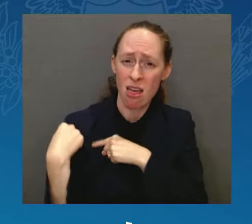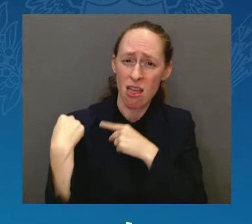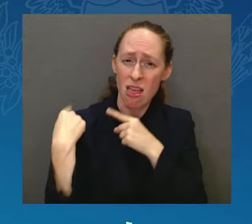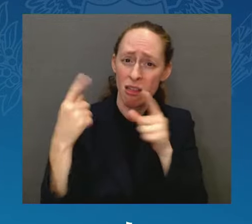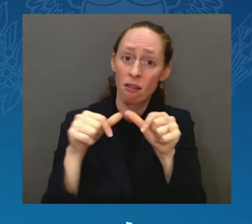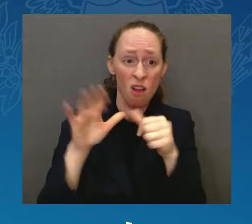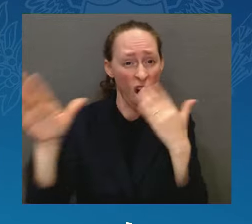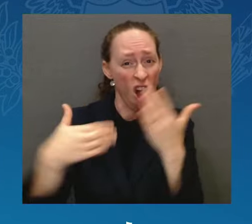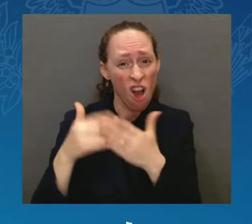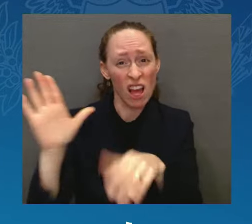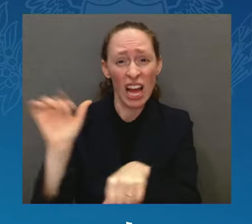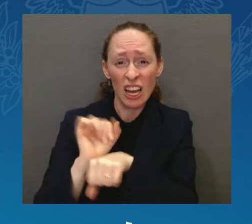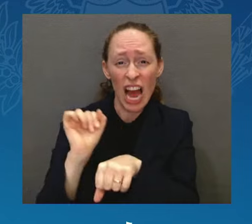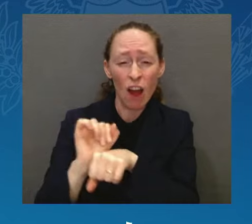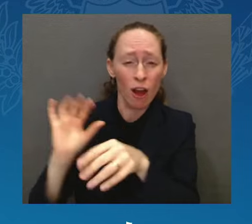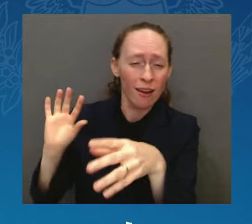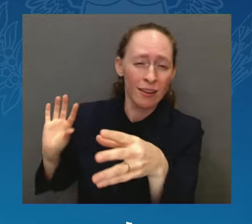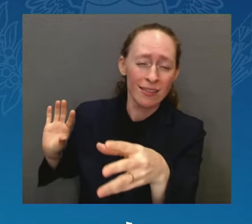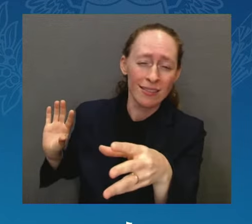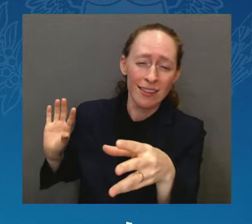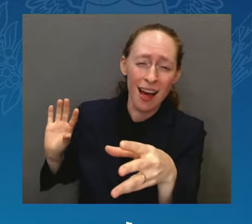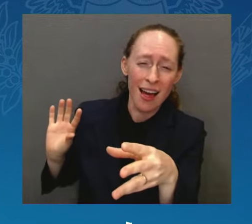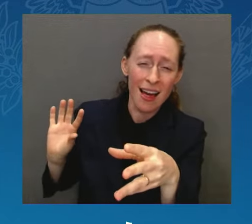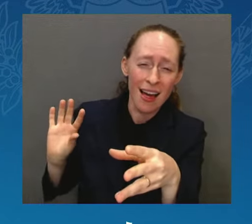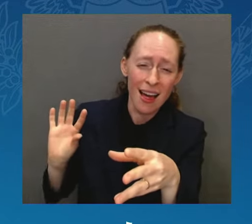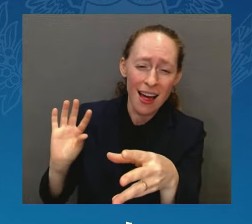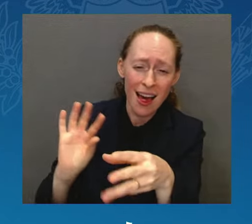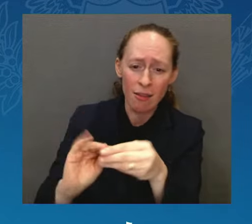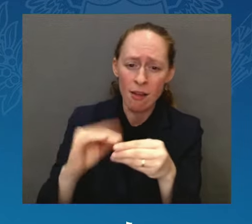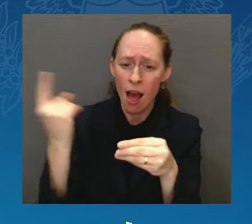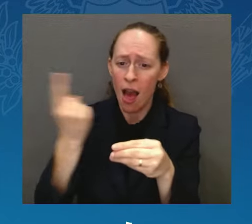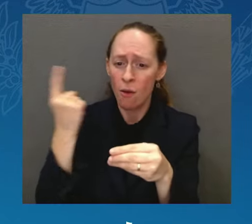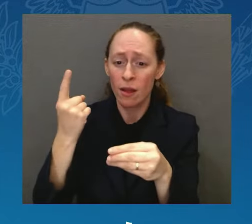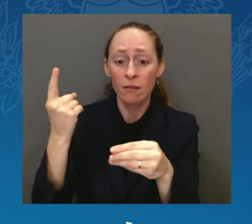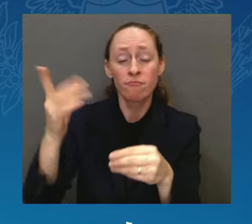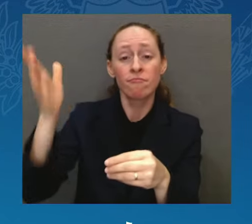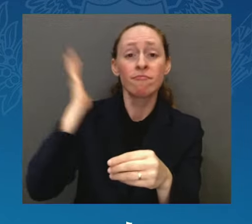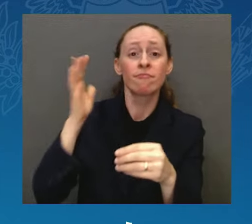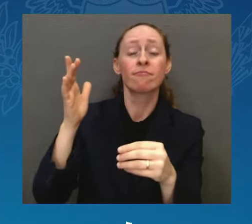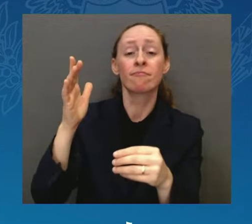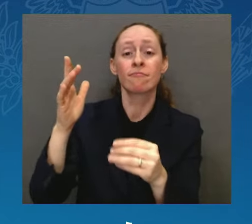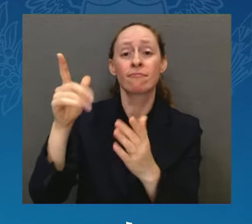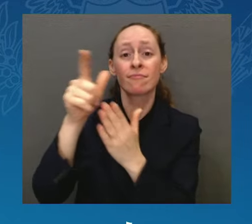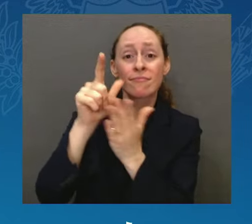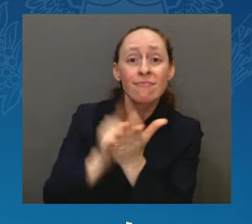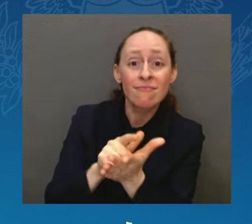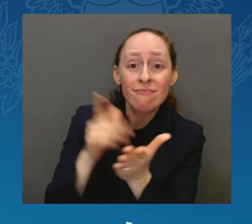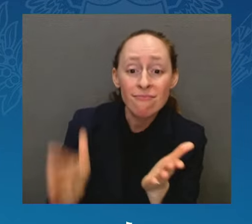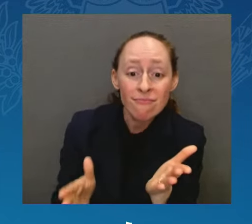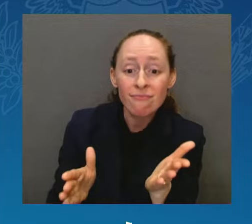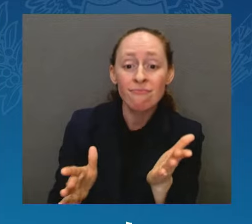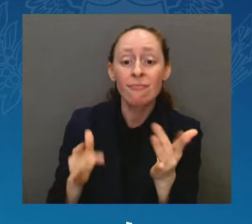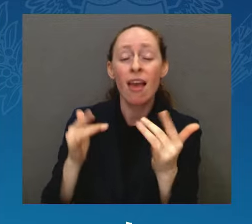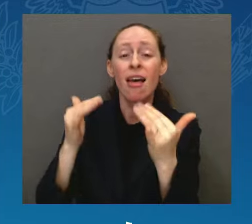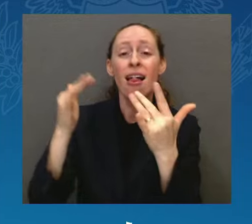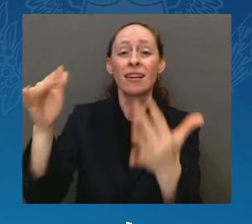to United States Senator and now here at the White House, Yay Area's very own, the Vice President